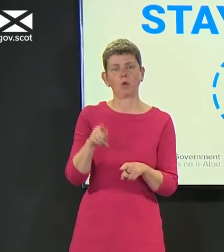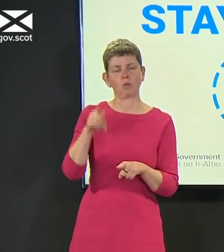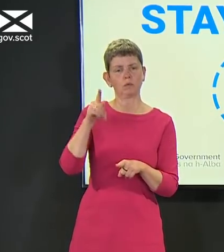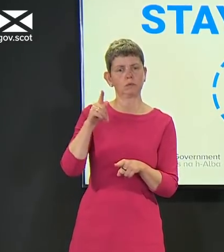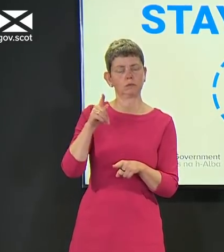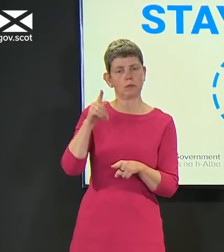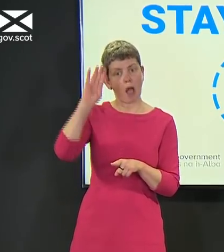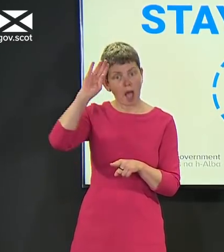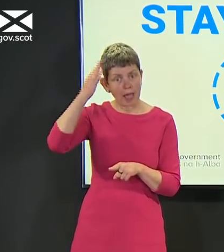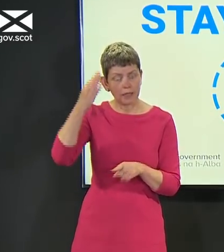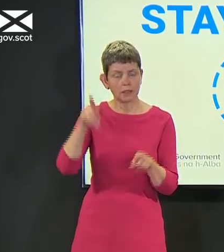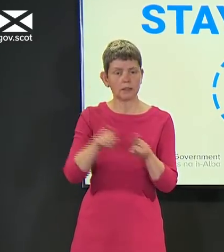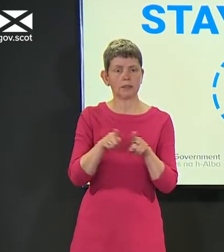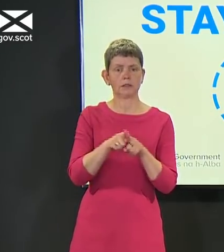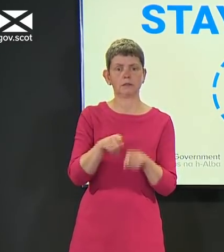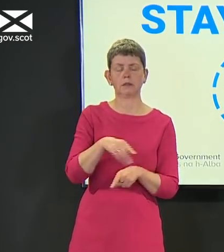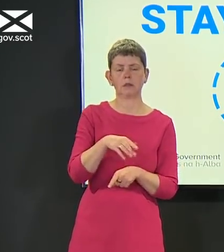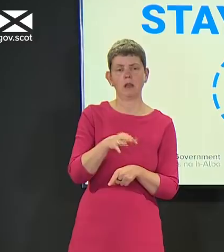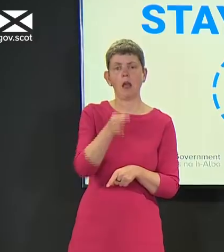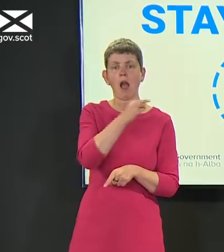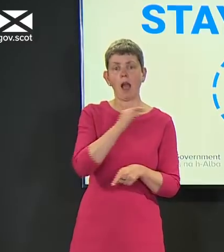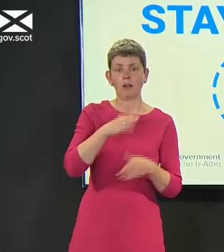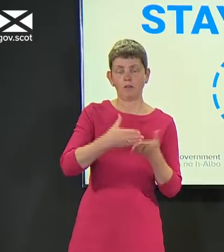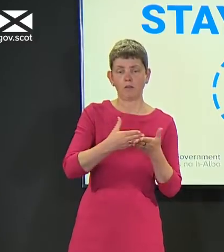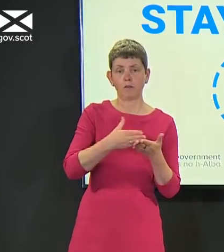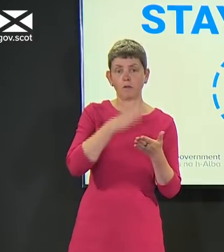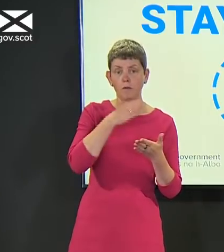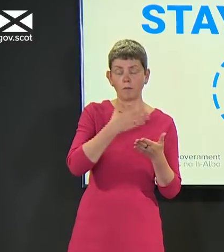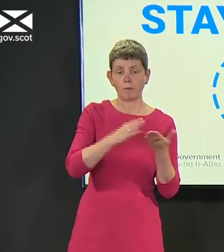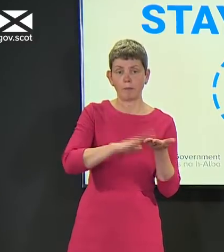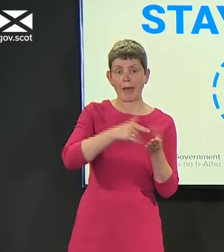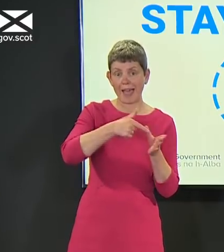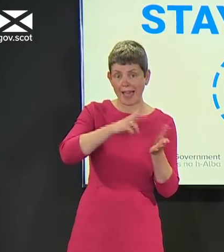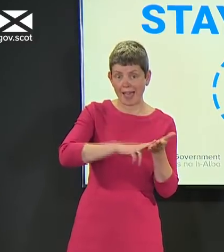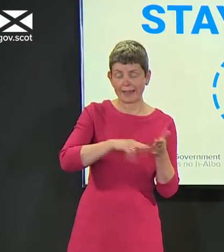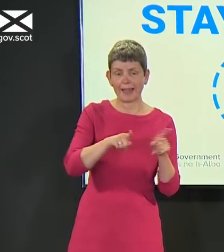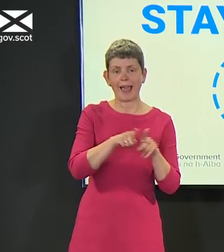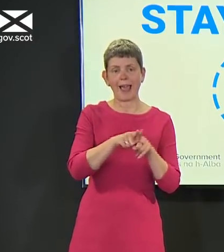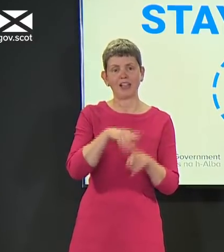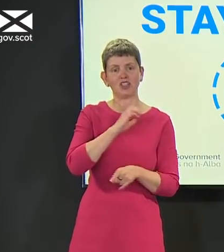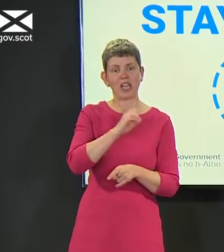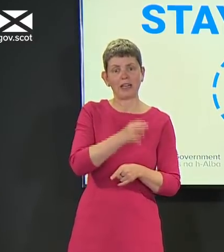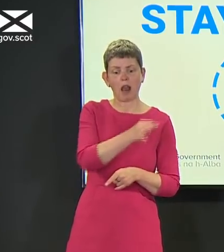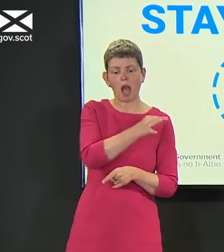Man and the channel islands will also be kept under review we also hope to be able to agree